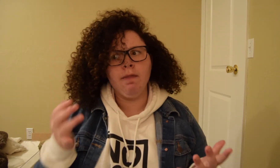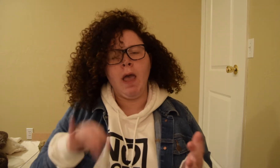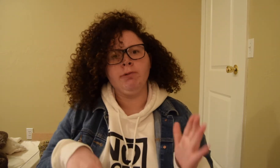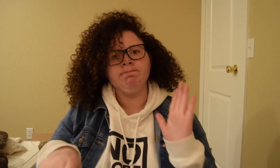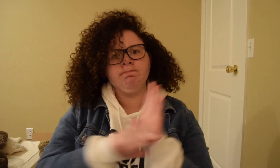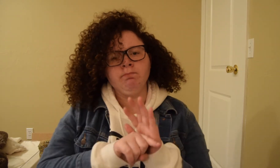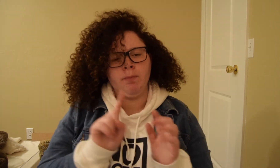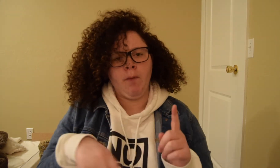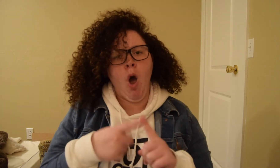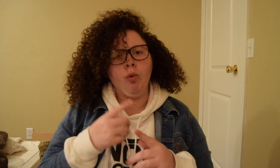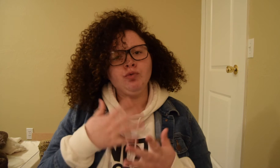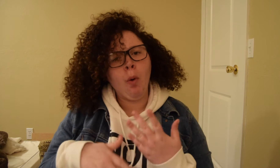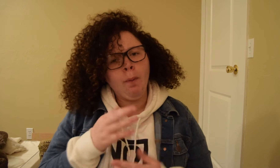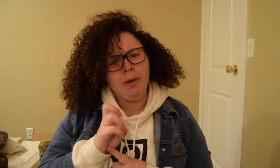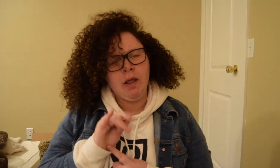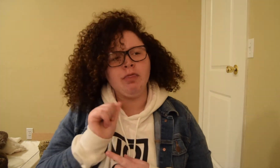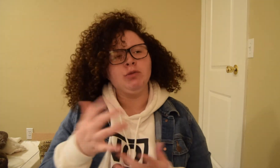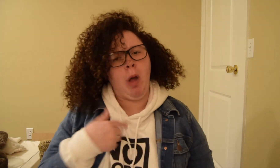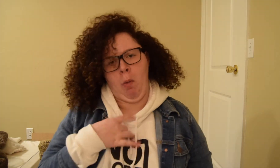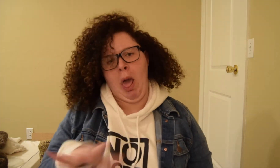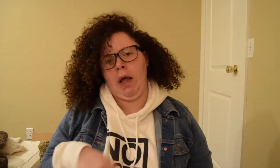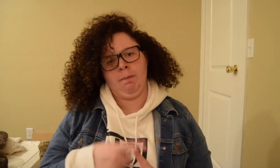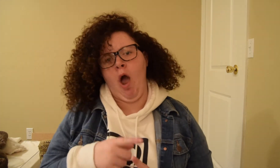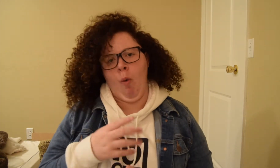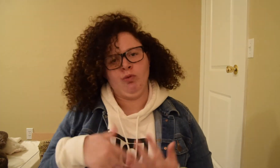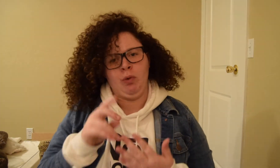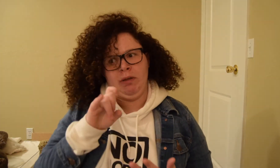That's the downside about social media. It's something I don't like about it